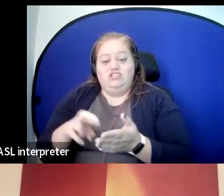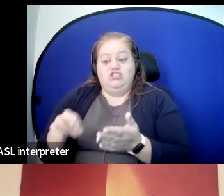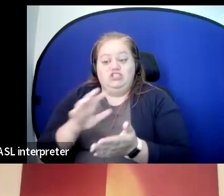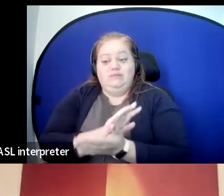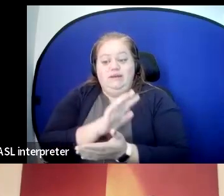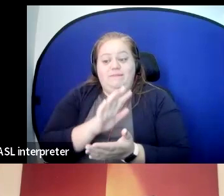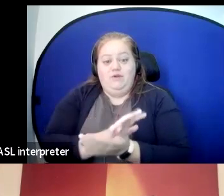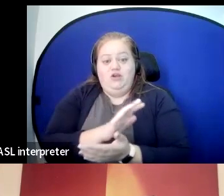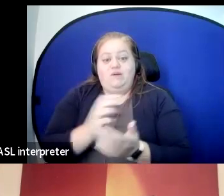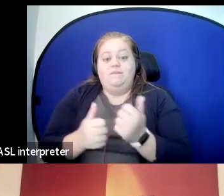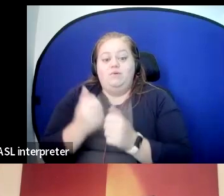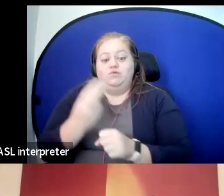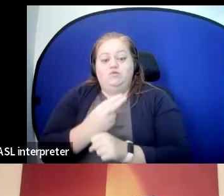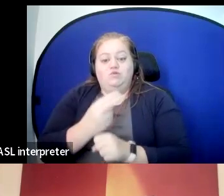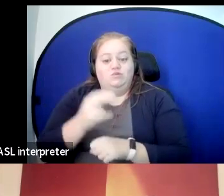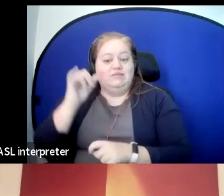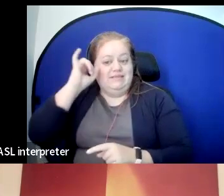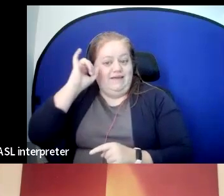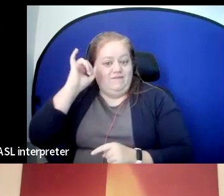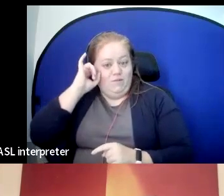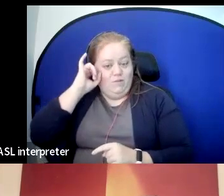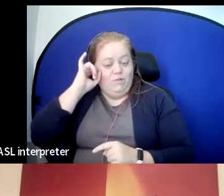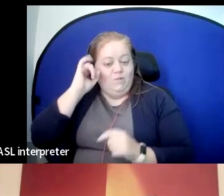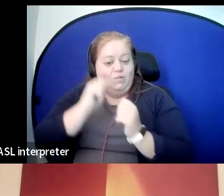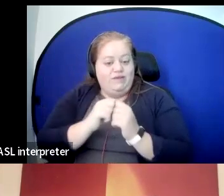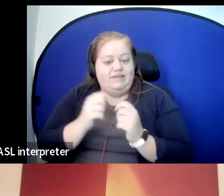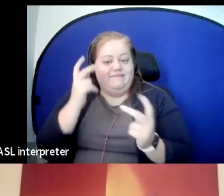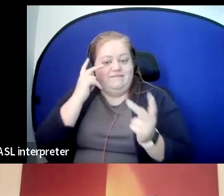most used phone is iPhone among visually impaired users.